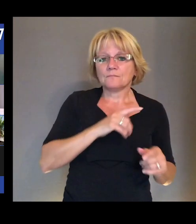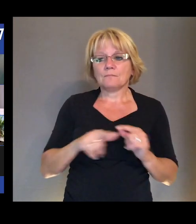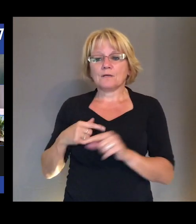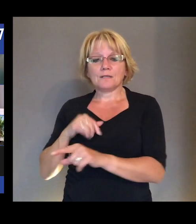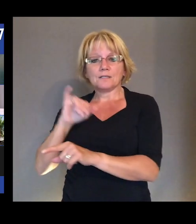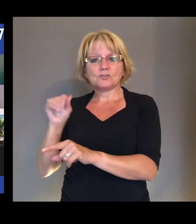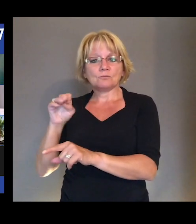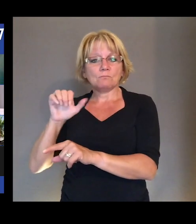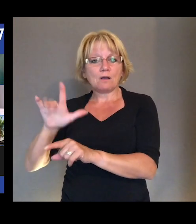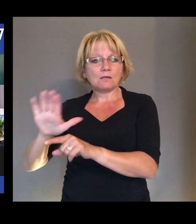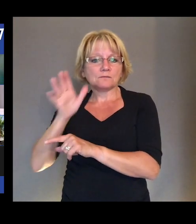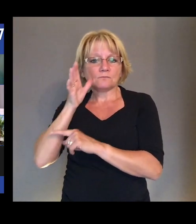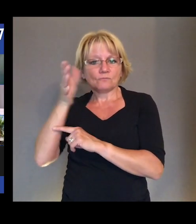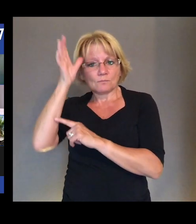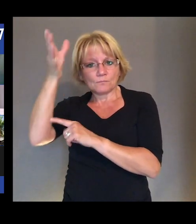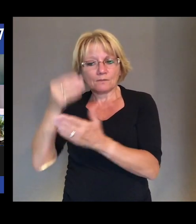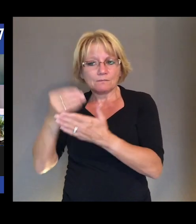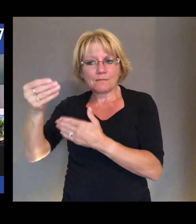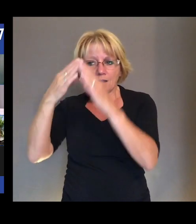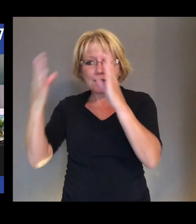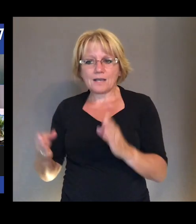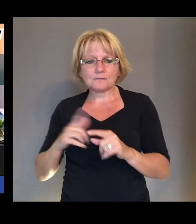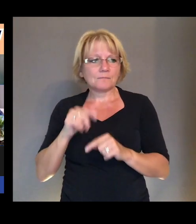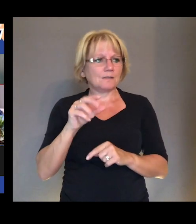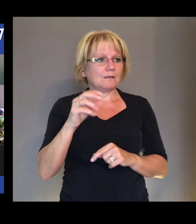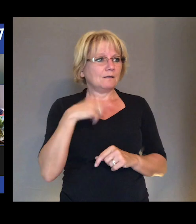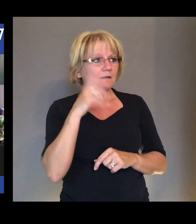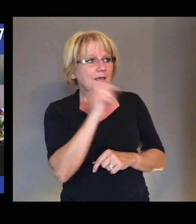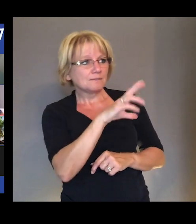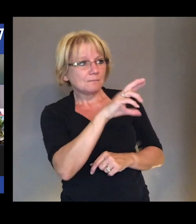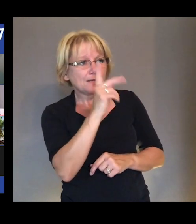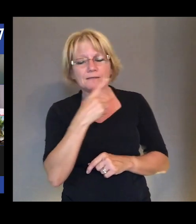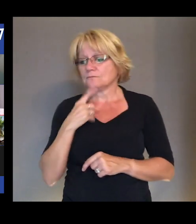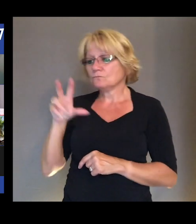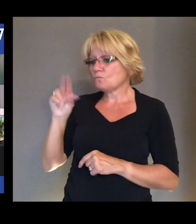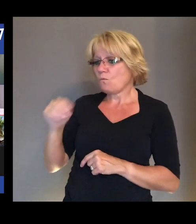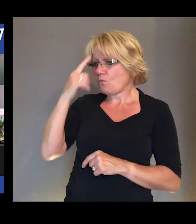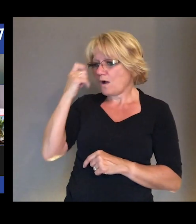But when Jamal's grandparents wanted to buy a house, the banks refused because they lived in a neighborhood that was red line.